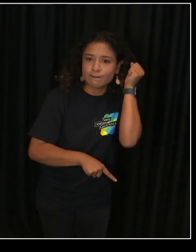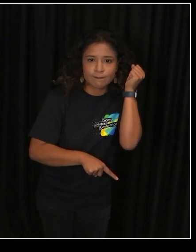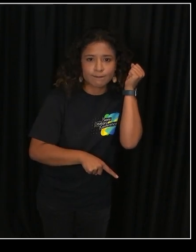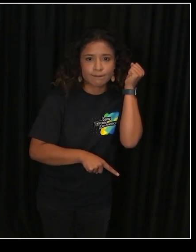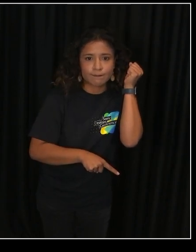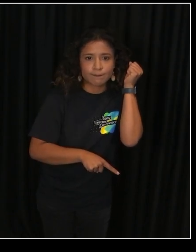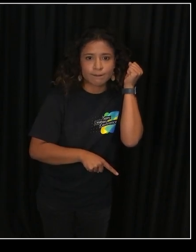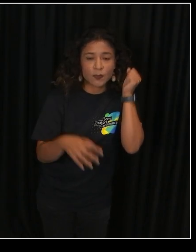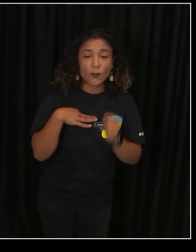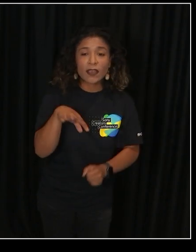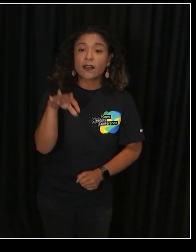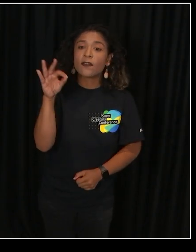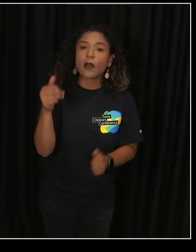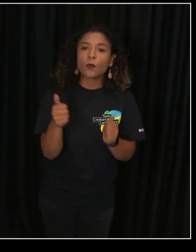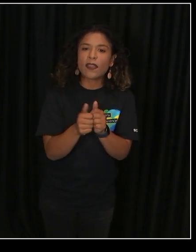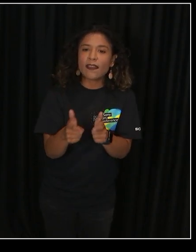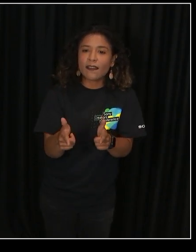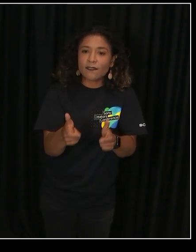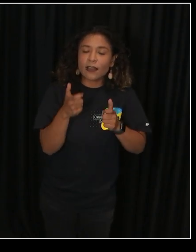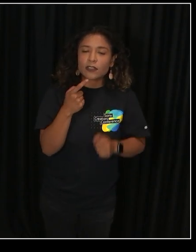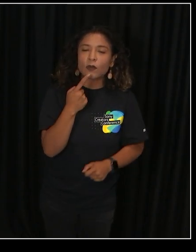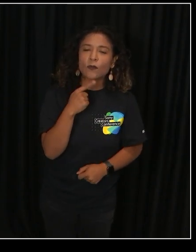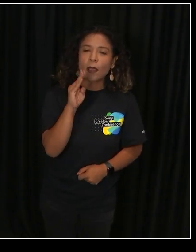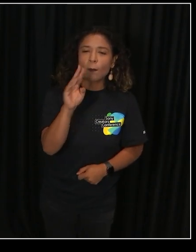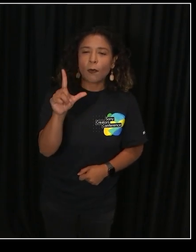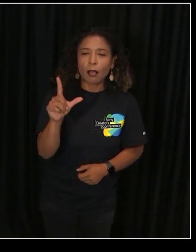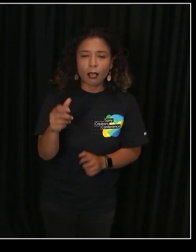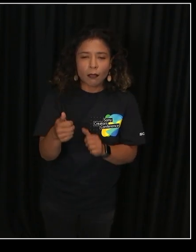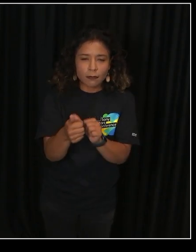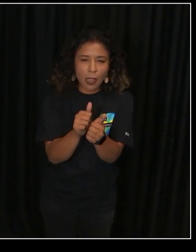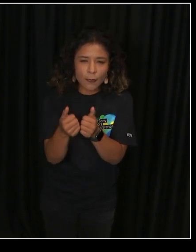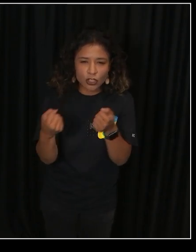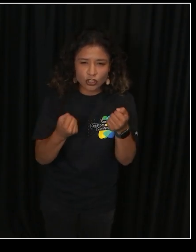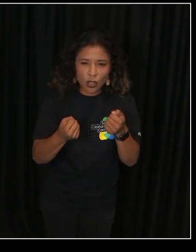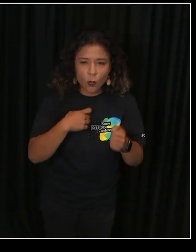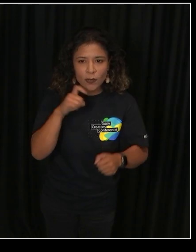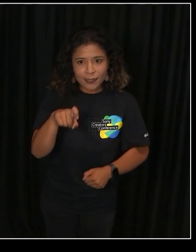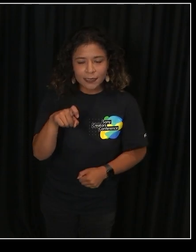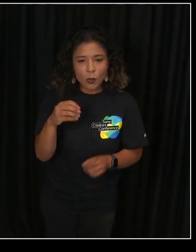much faster Red Bull competition cars, we needed even a few extra penalties.